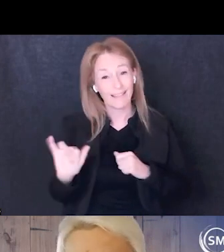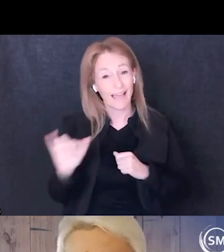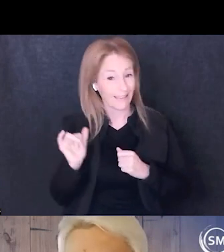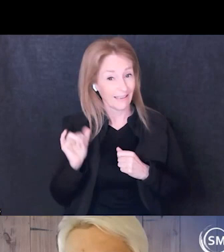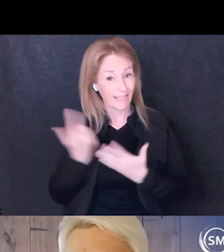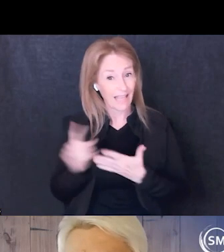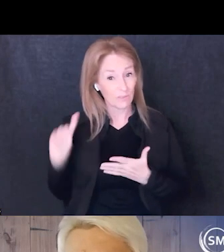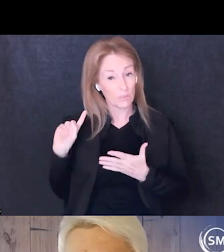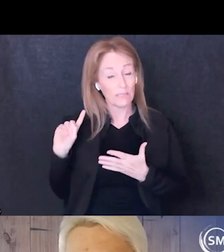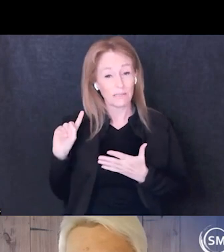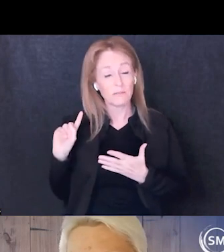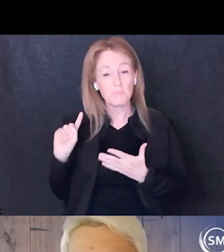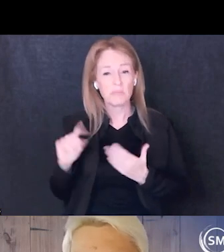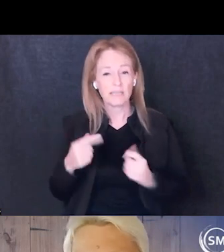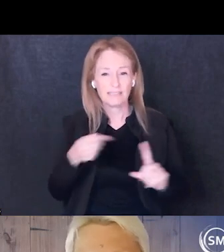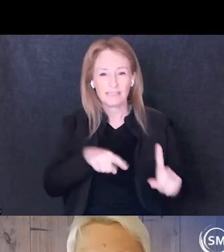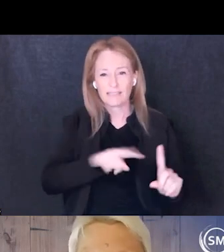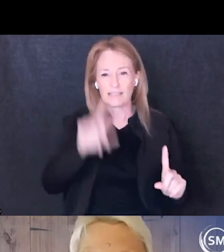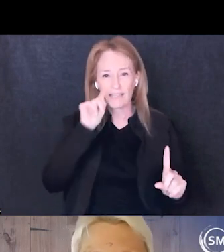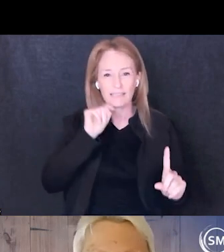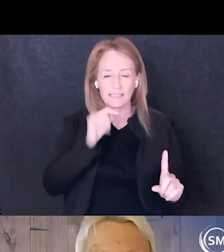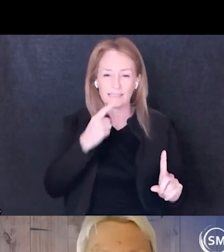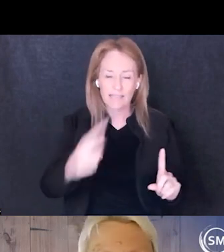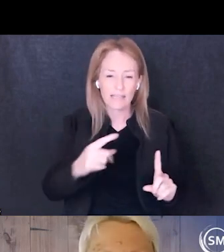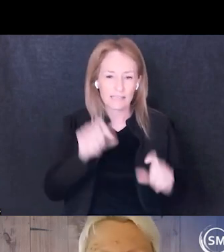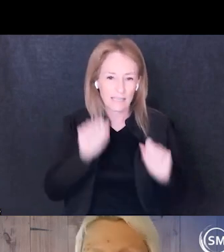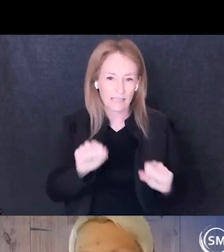MEDIA. THE TEENS SAID THAT THIS WEEK.